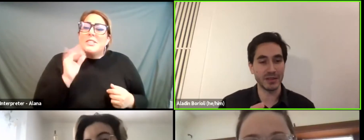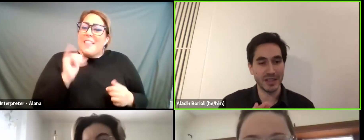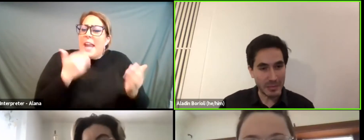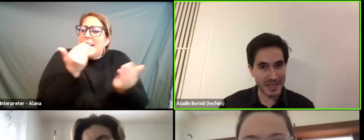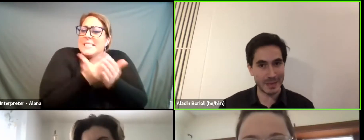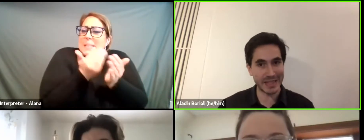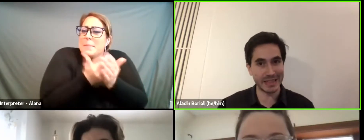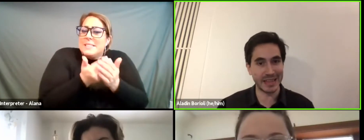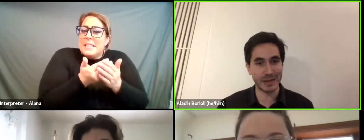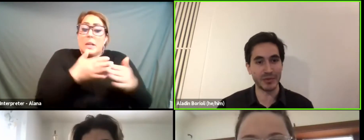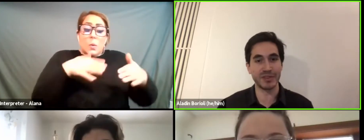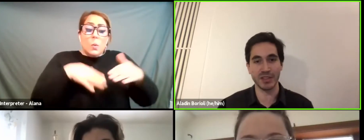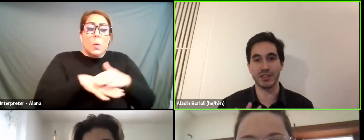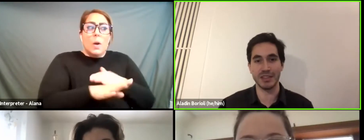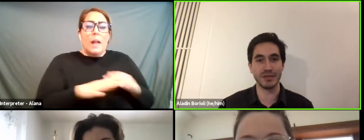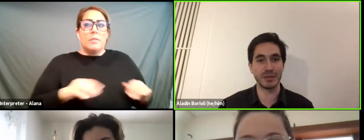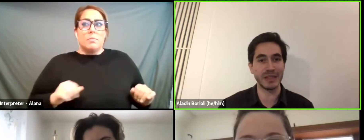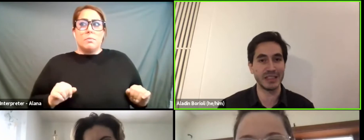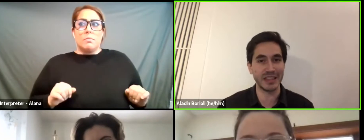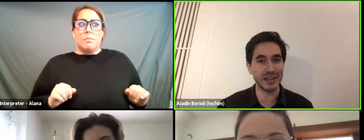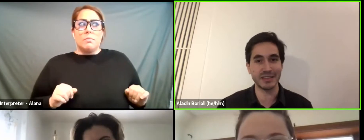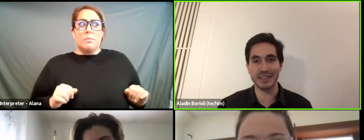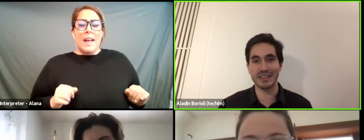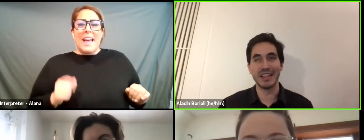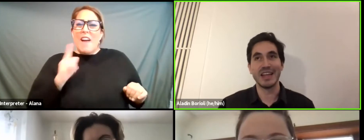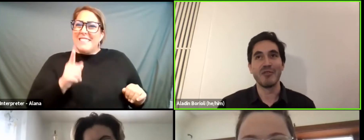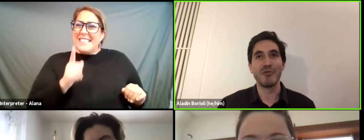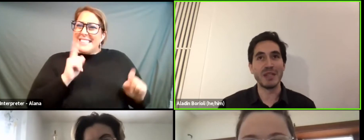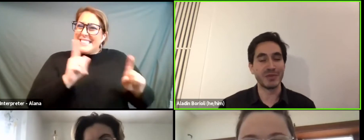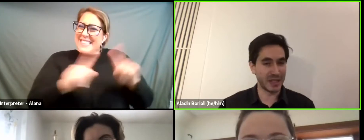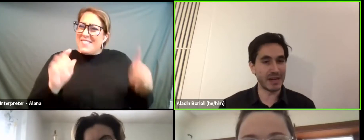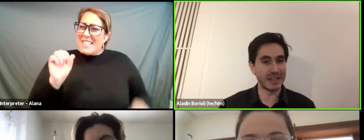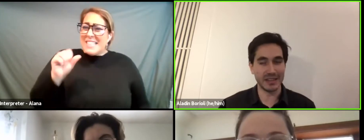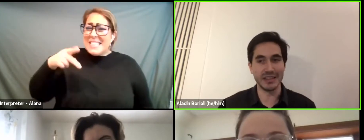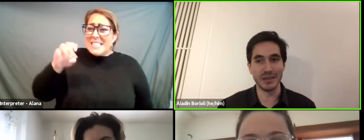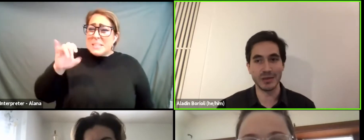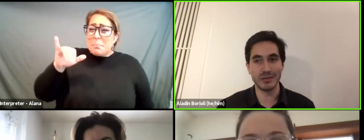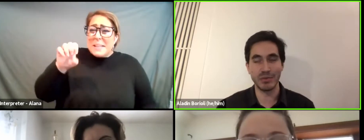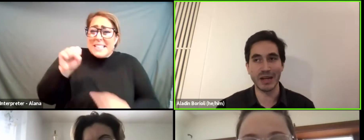simply spending time with such a different species than us, for me it's fundamental in the practice